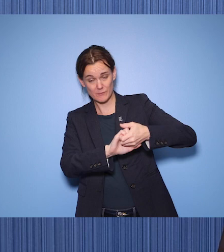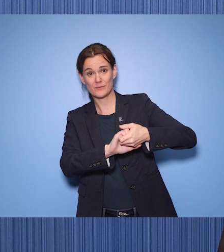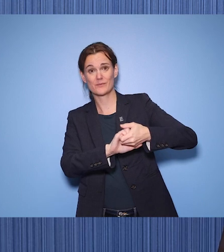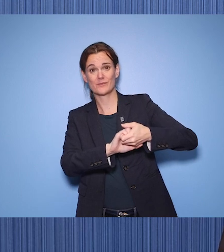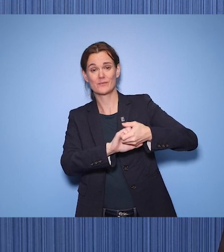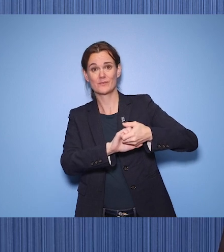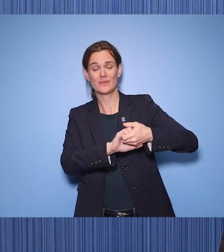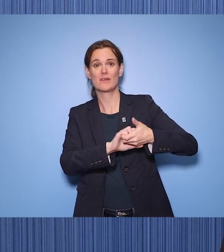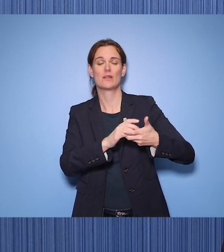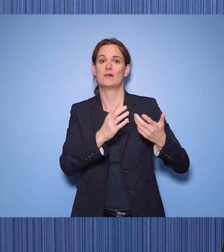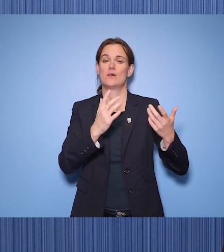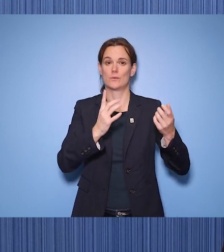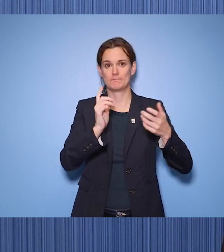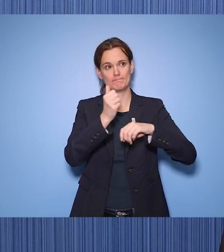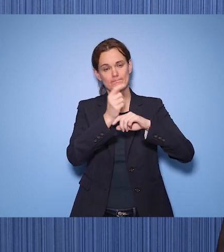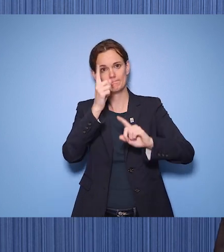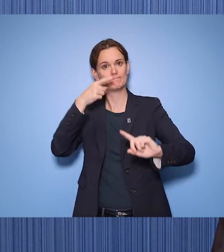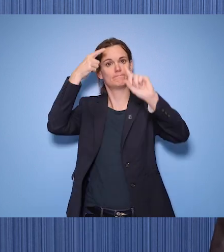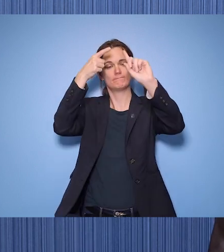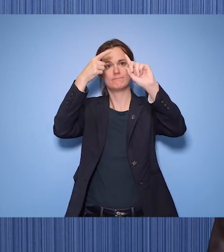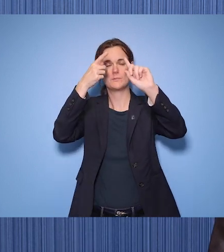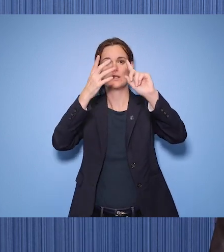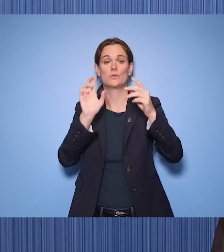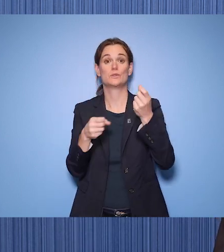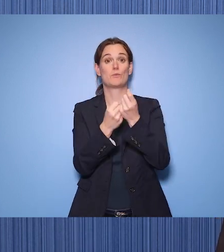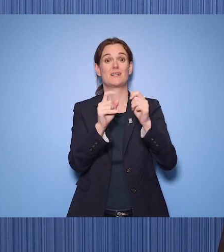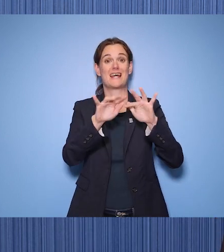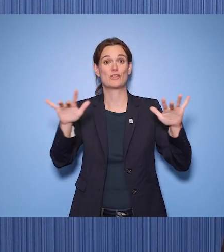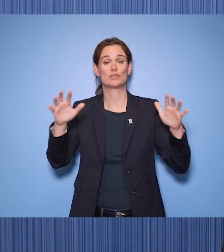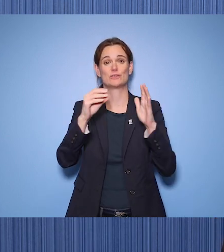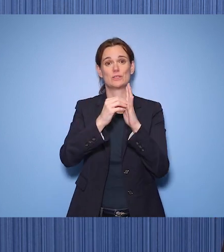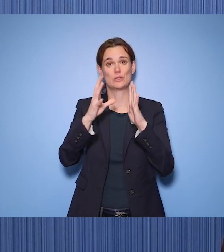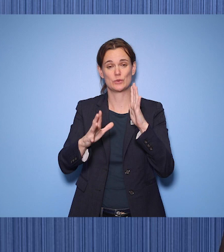we engage in initiatives to support diverse student communities and encourage women in